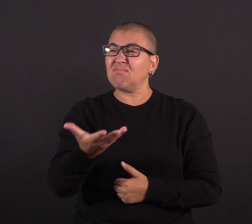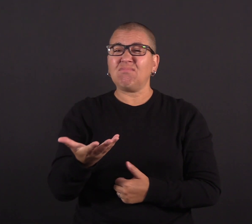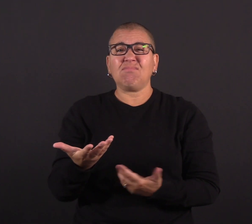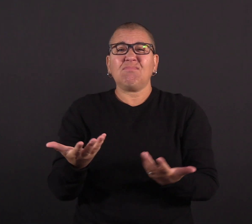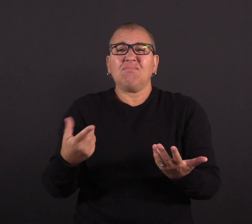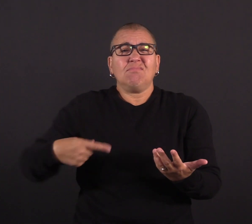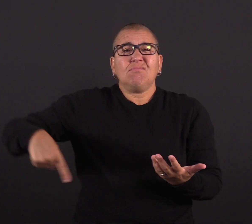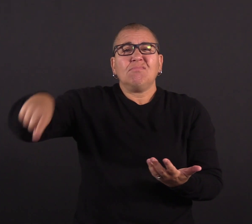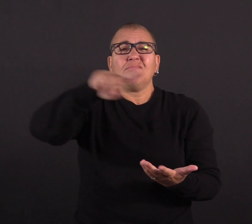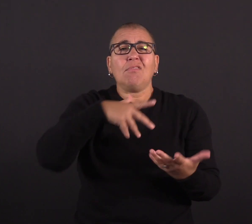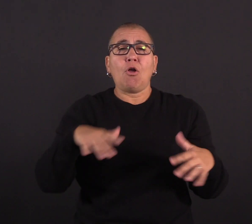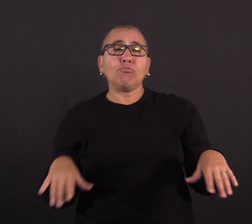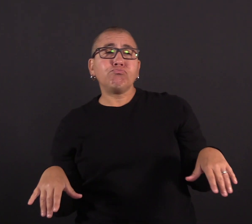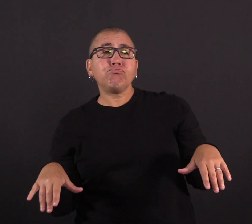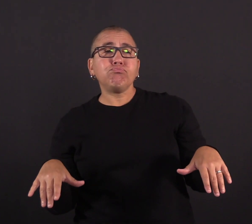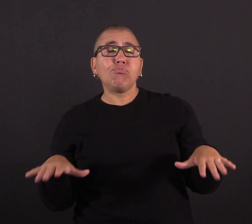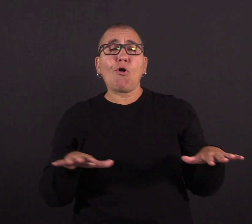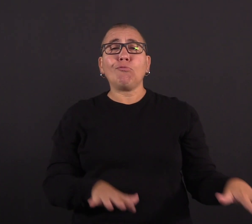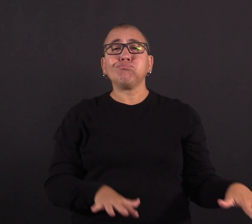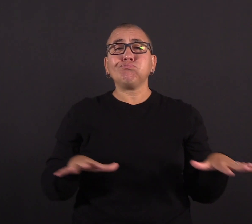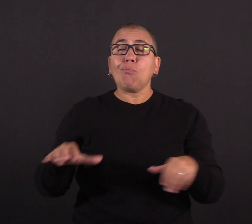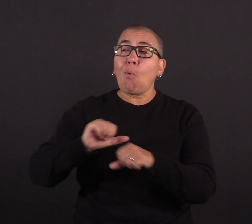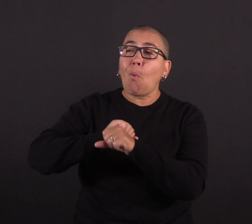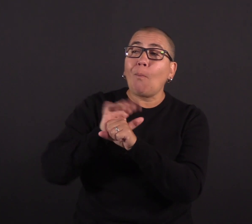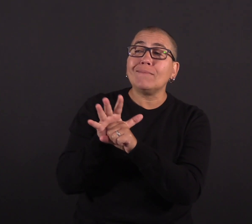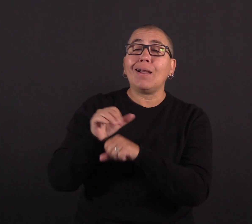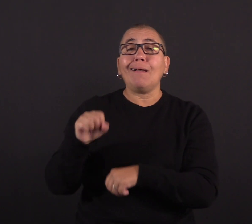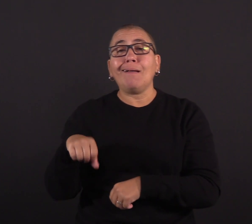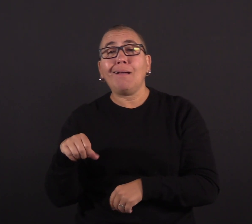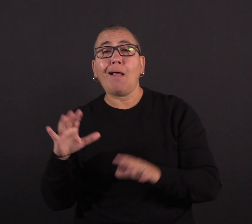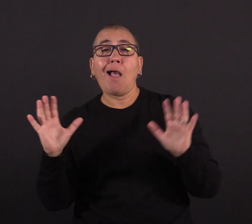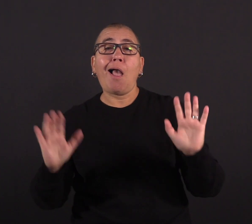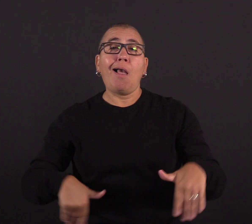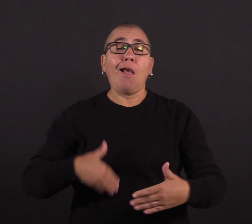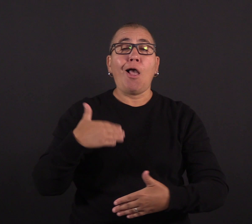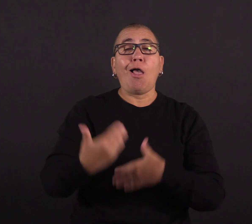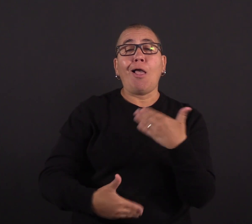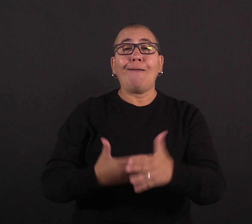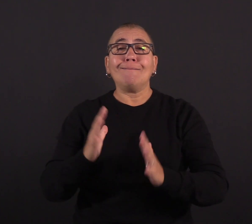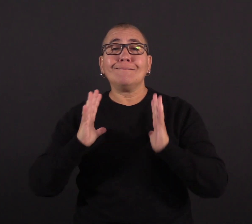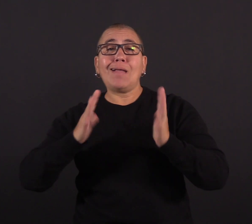response coordinator during the Trump administration, said the U.S. has largely